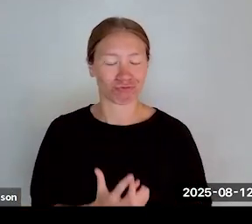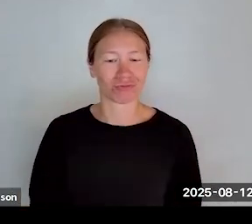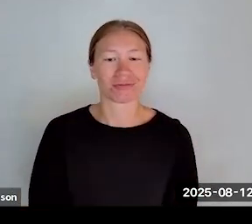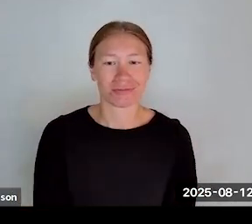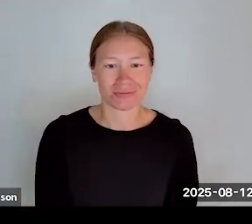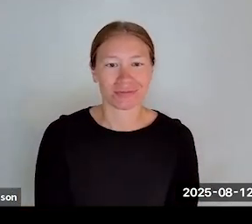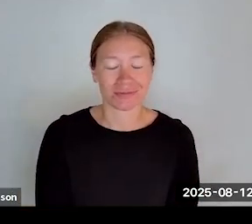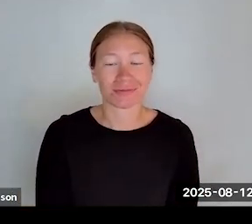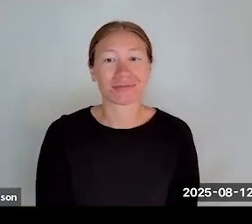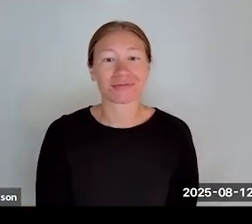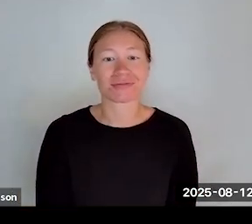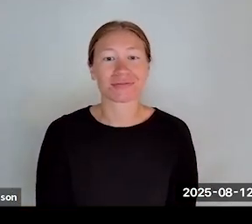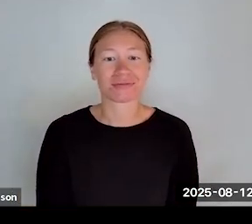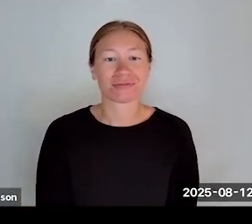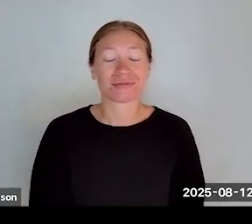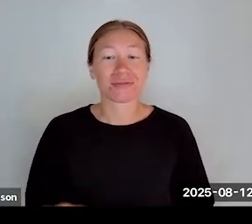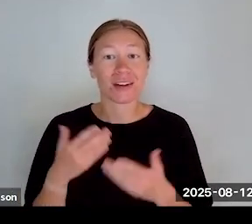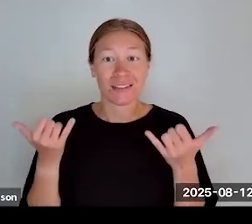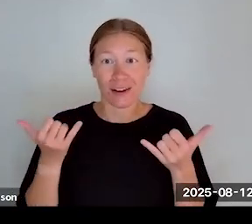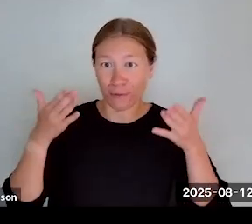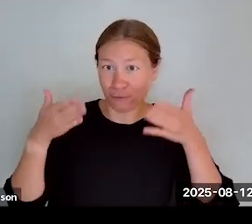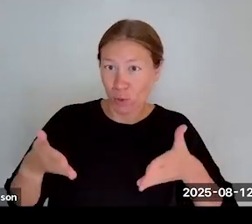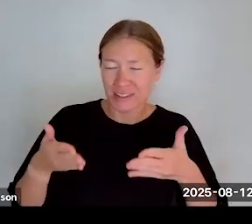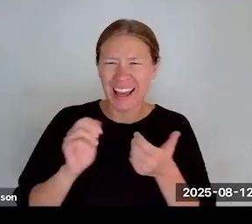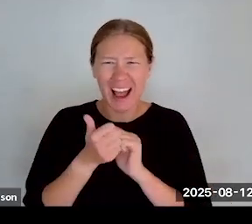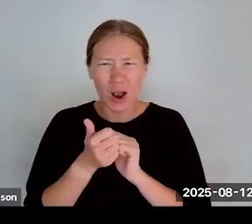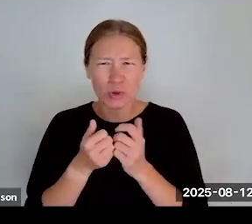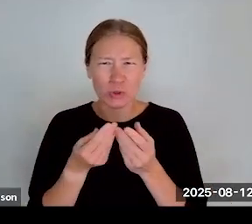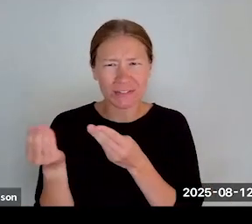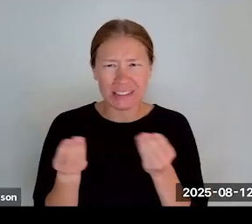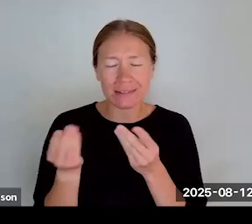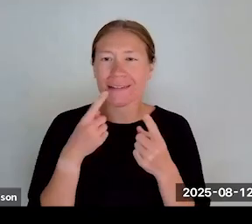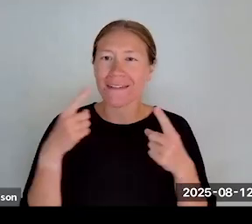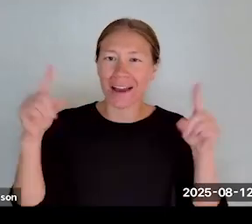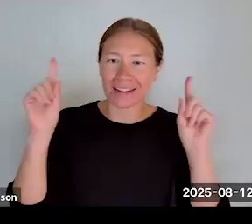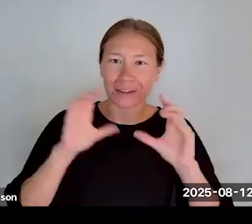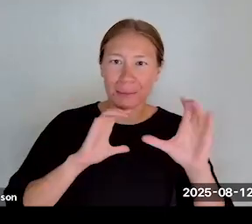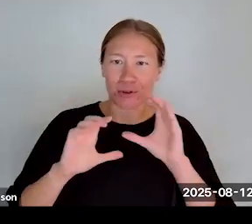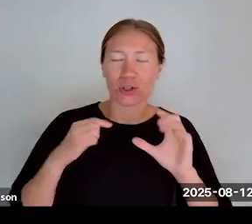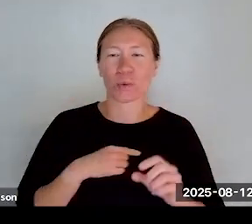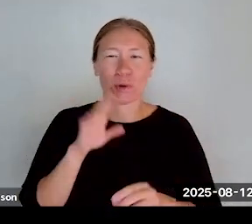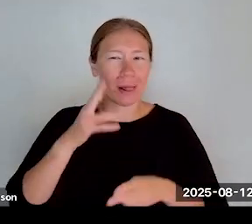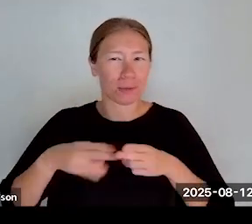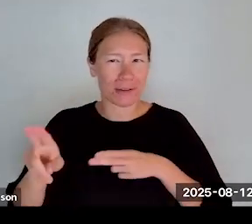As we wanna keep our focus on how to help facilitate effective communication, we will very briefly discuss the ADA's requirements